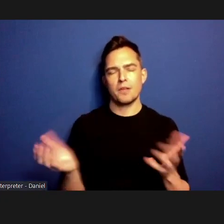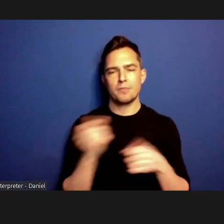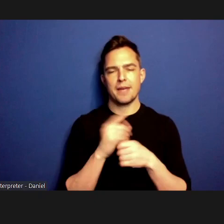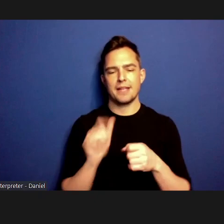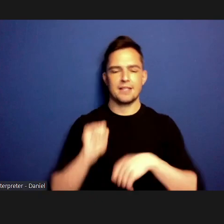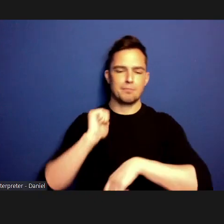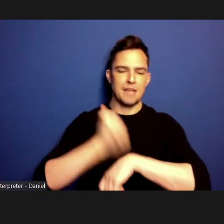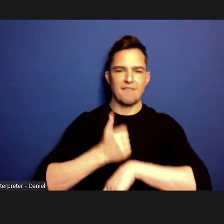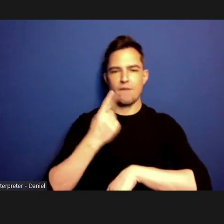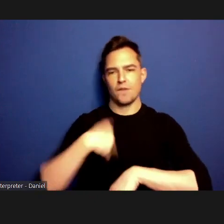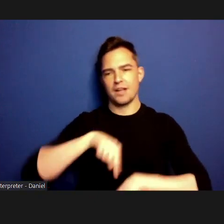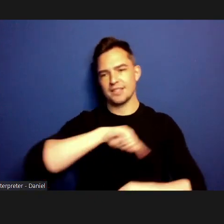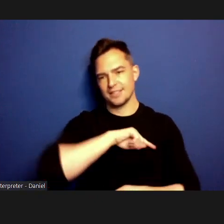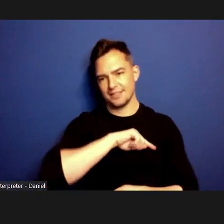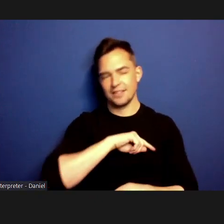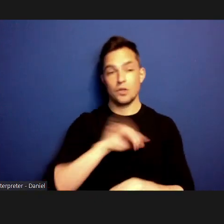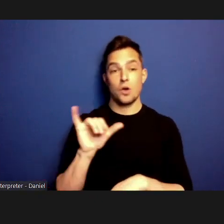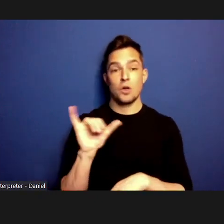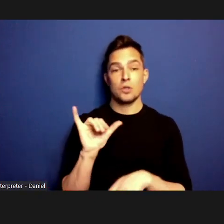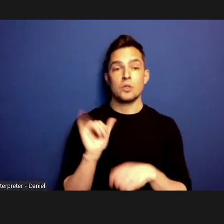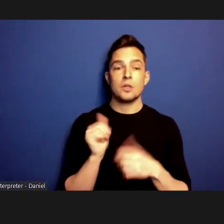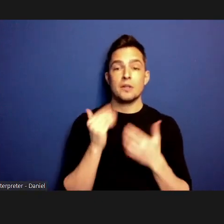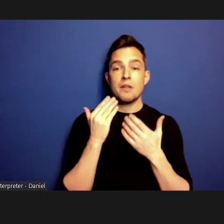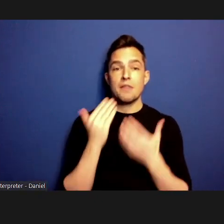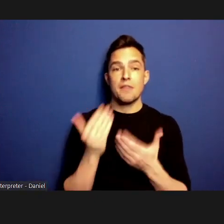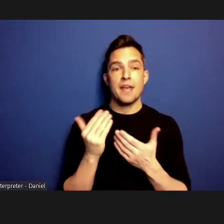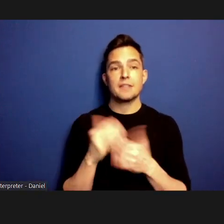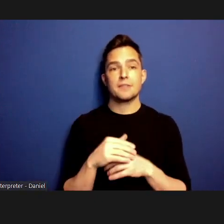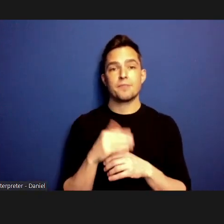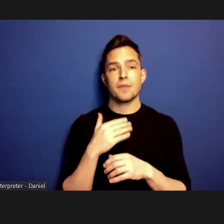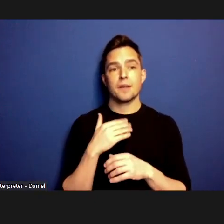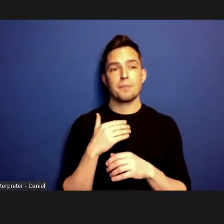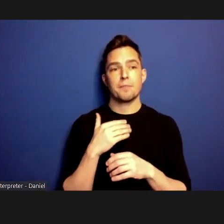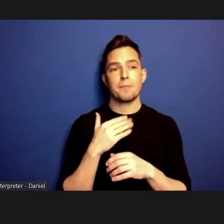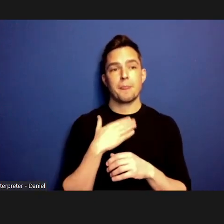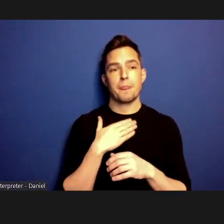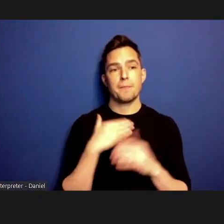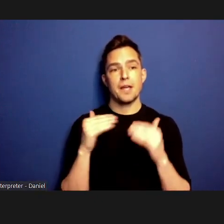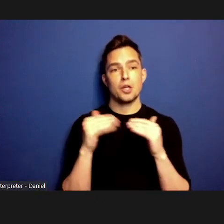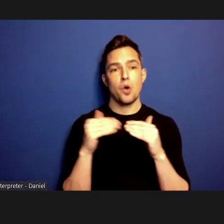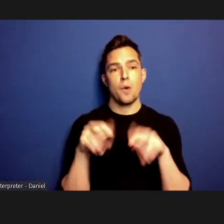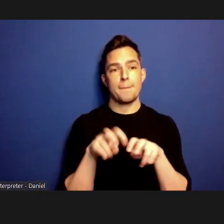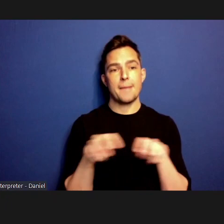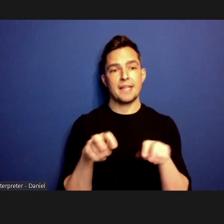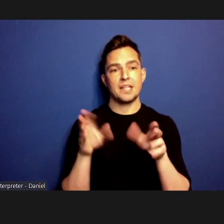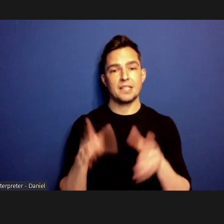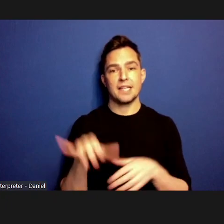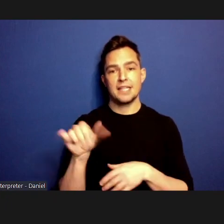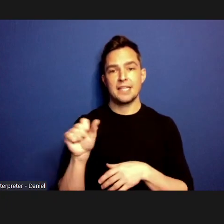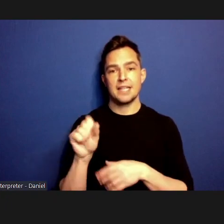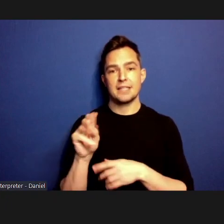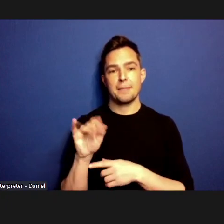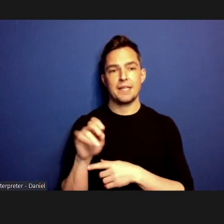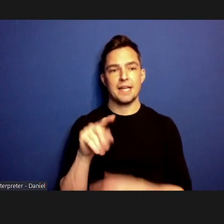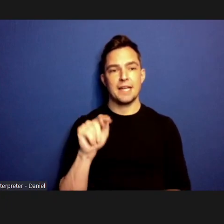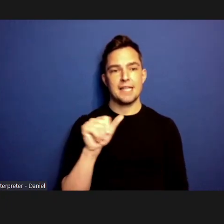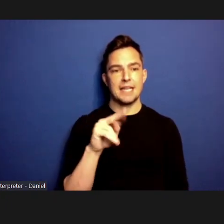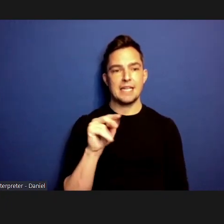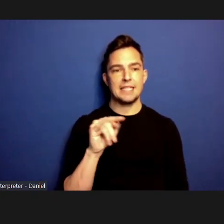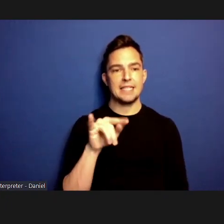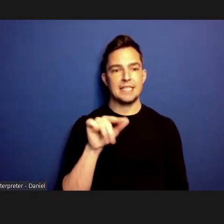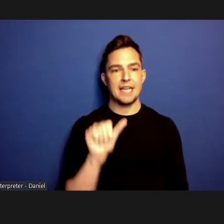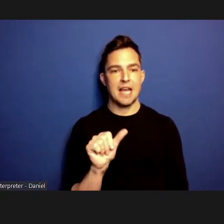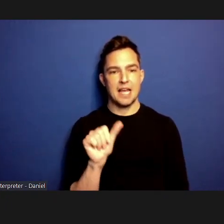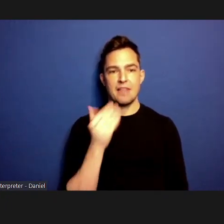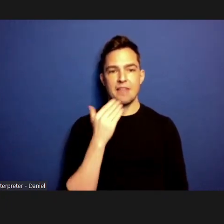for us. I also want to thank my co-panelists Yasmine and Tanitia for really highlighting